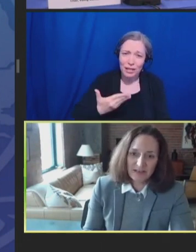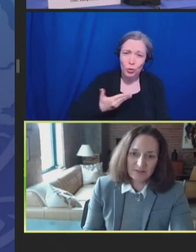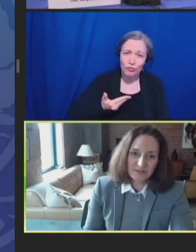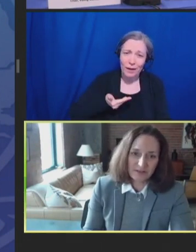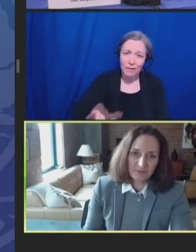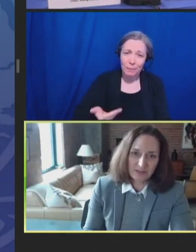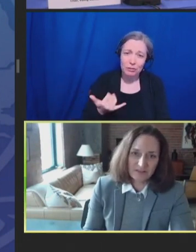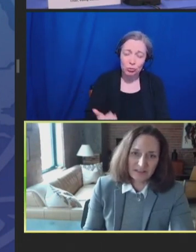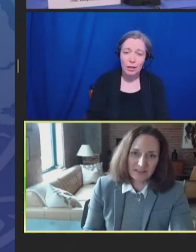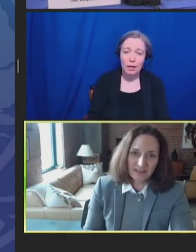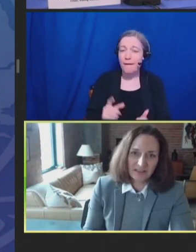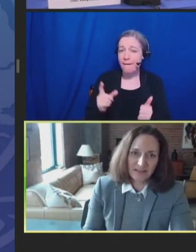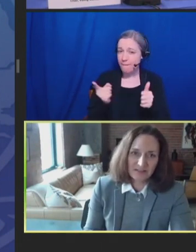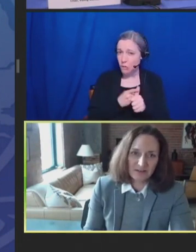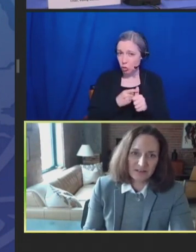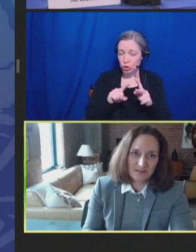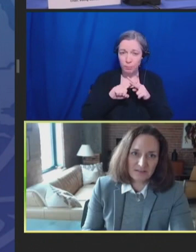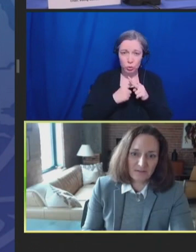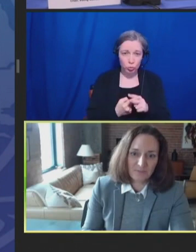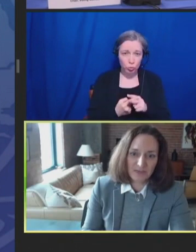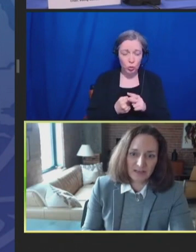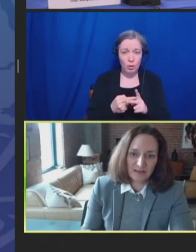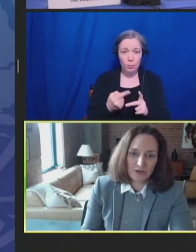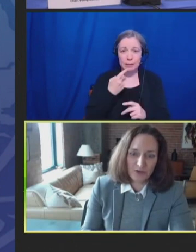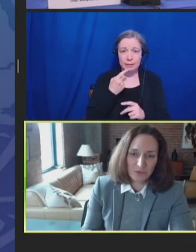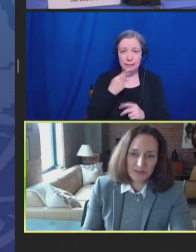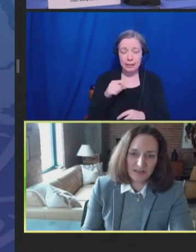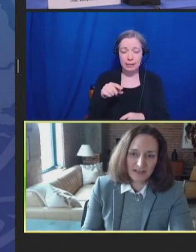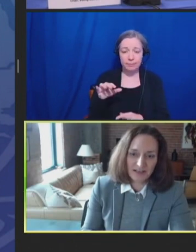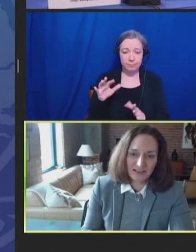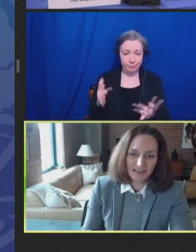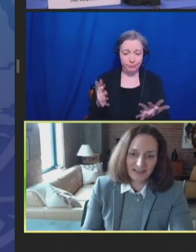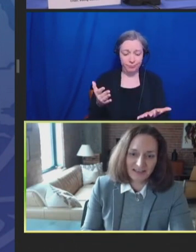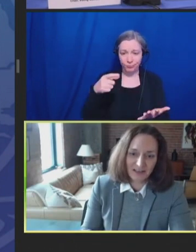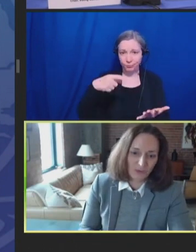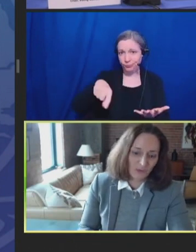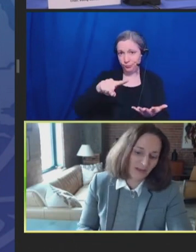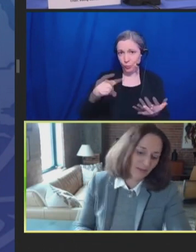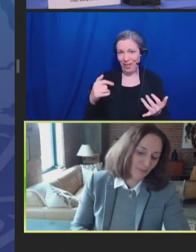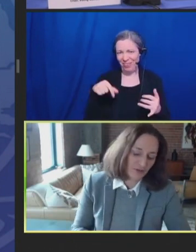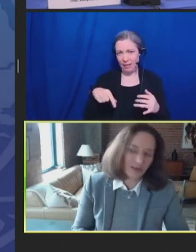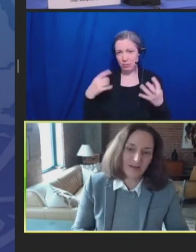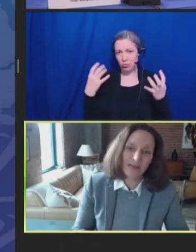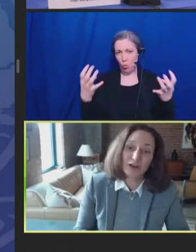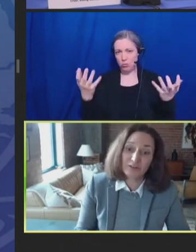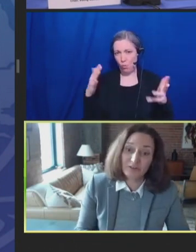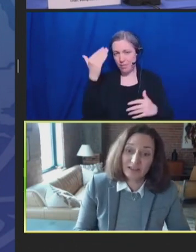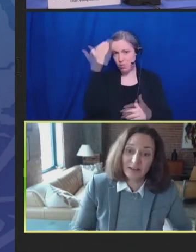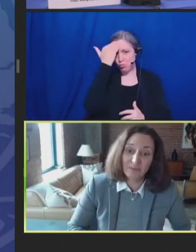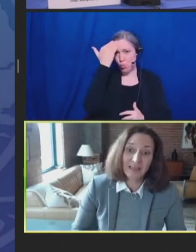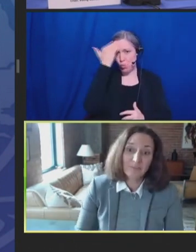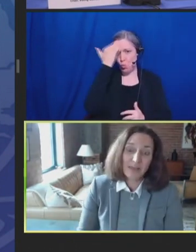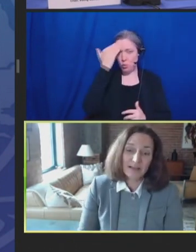First of all, I should start by saying this audience knows how much RSV